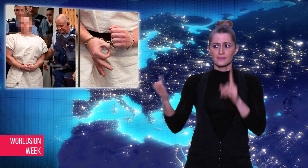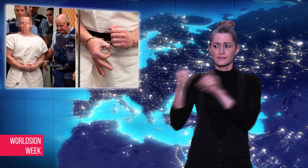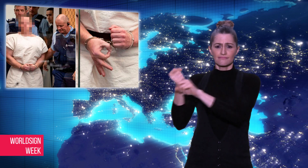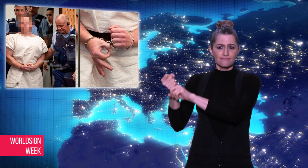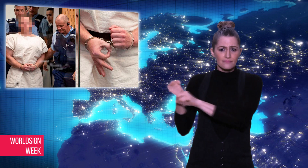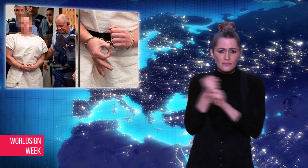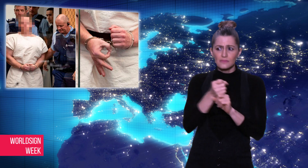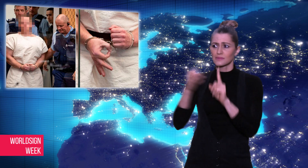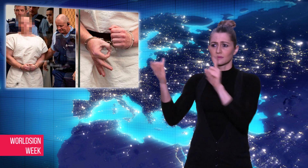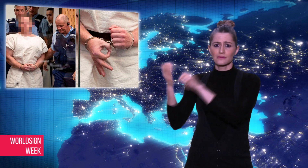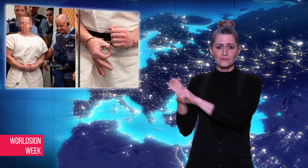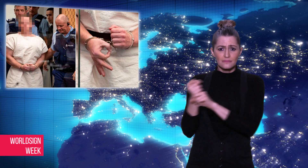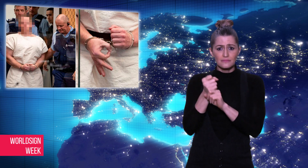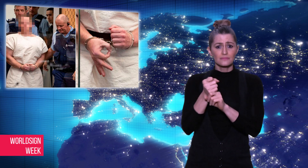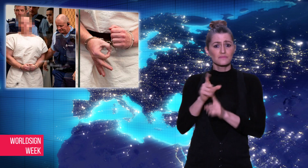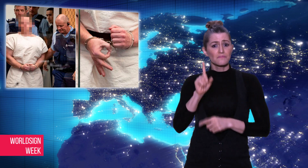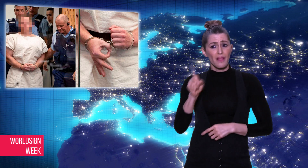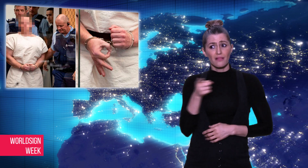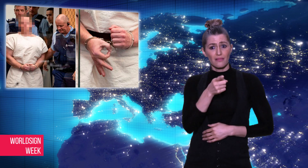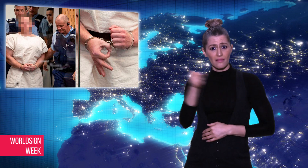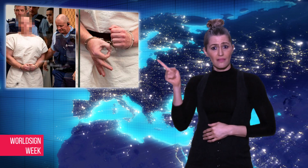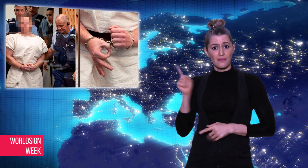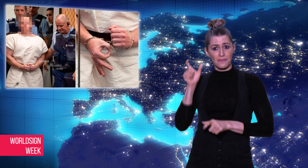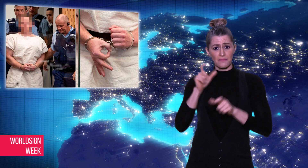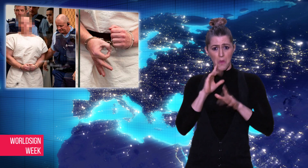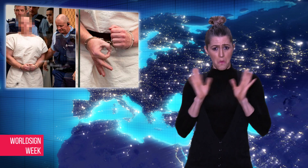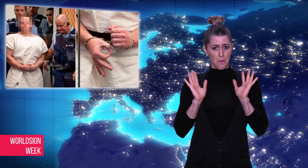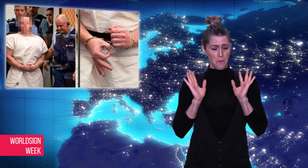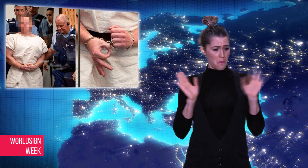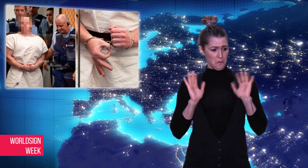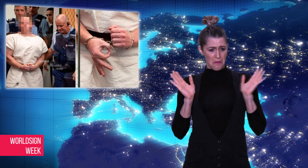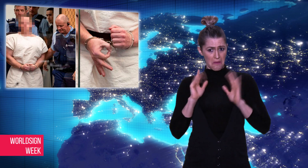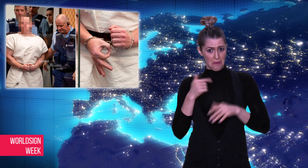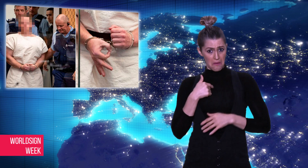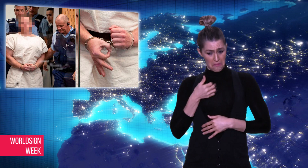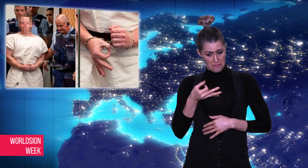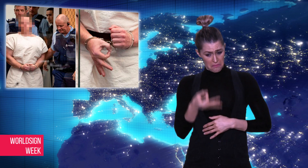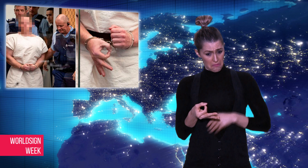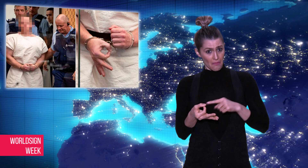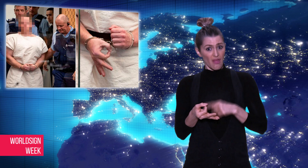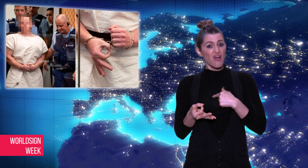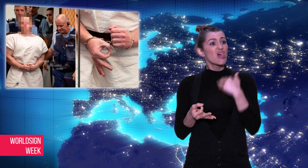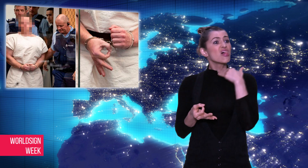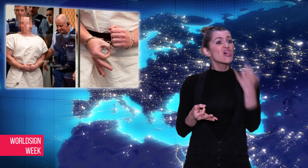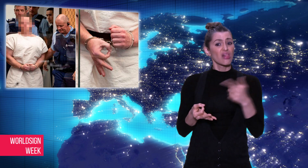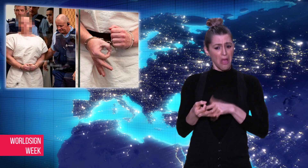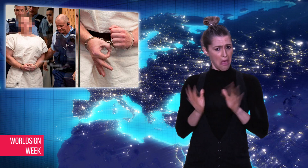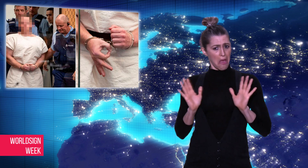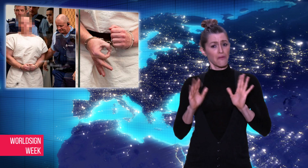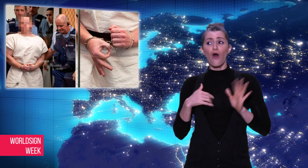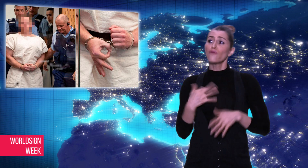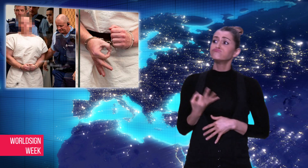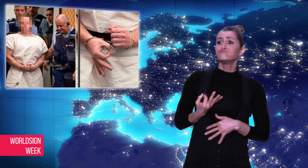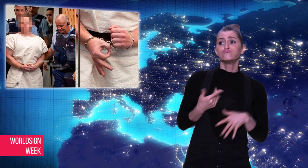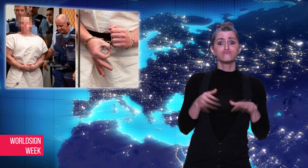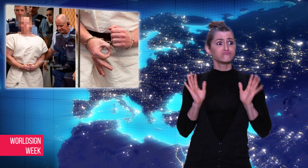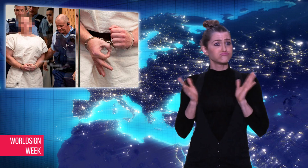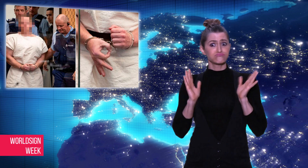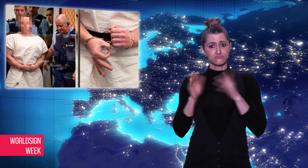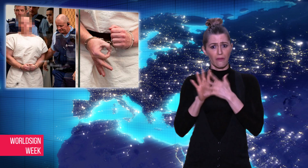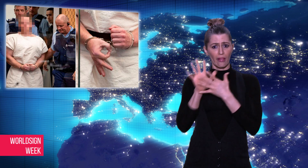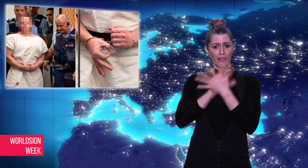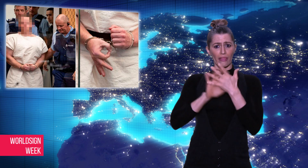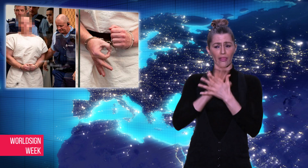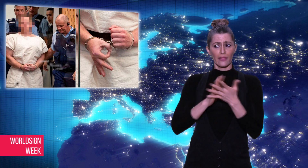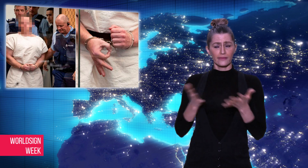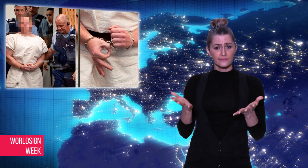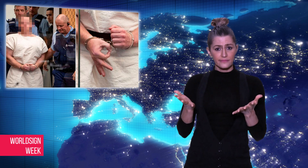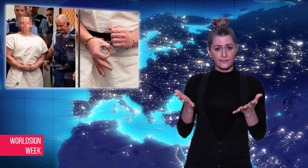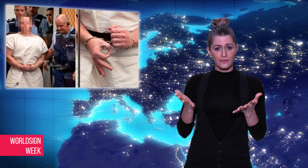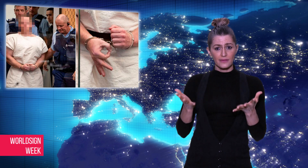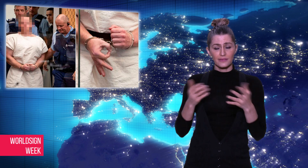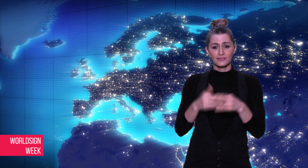adamantly claimed they were not using it for hate.